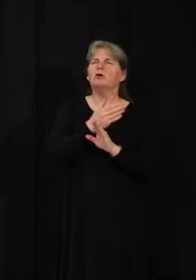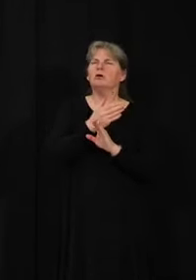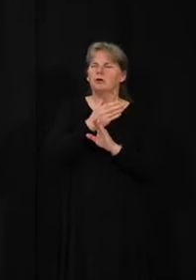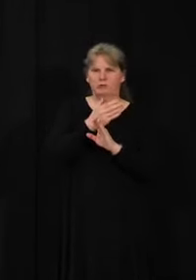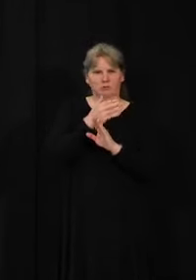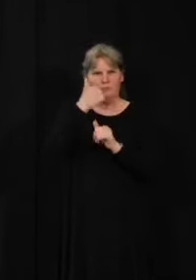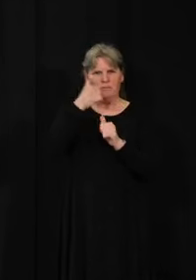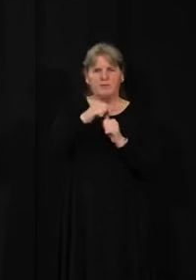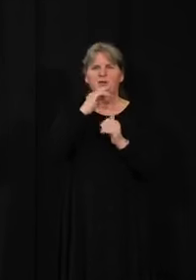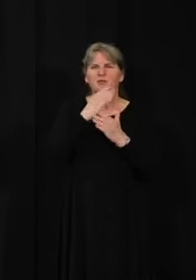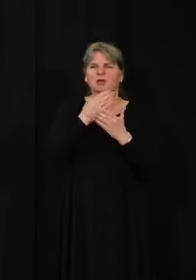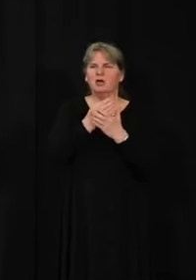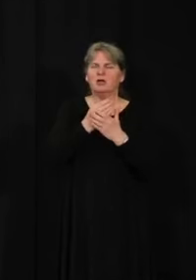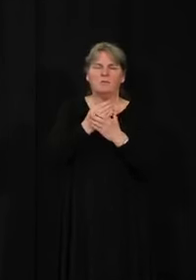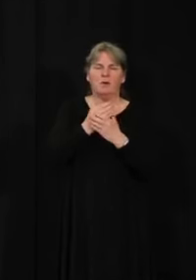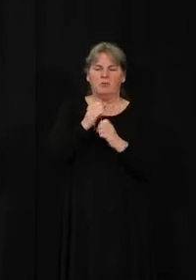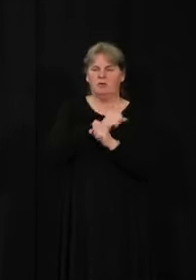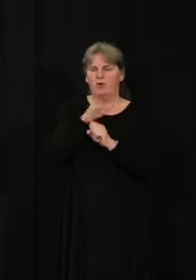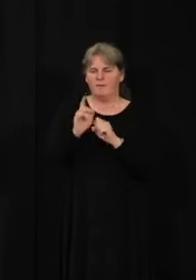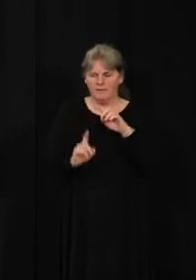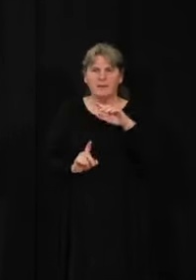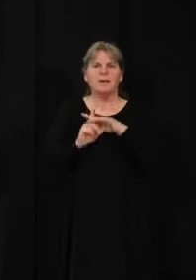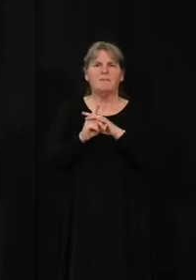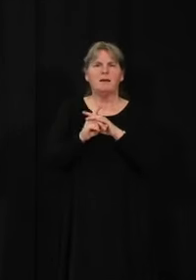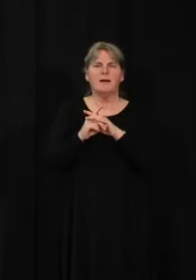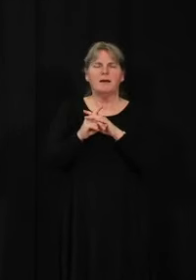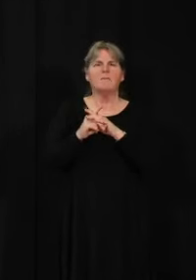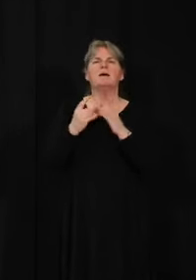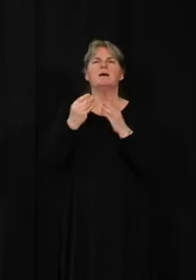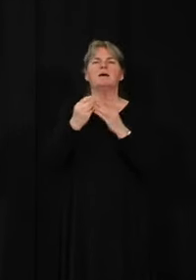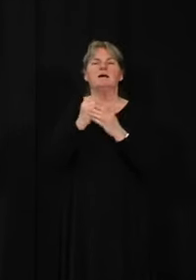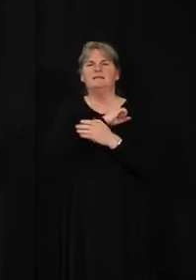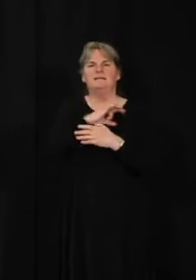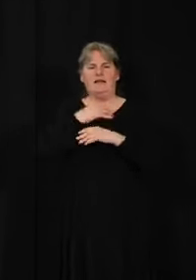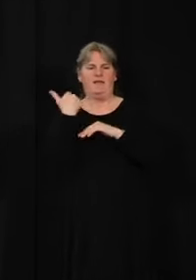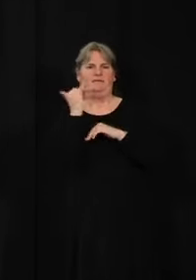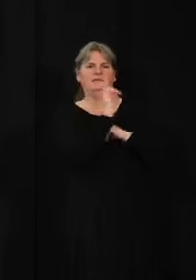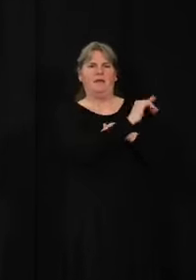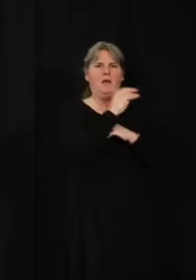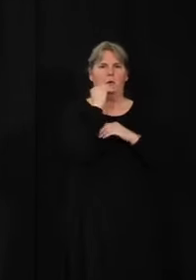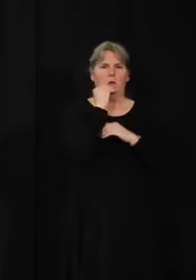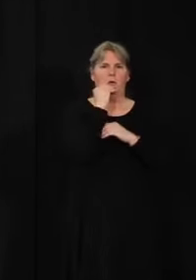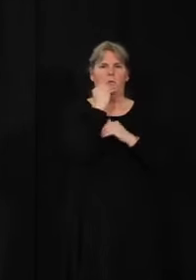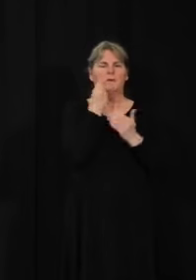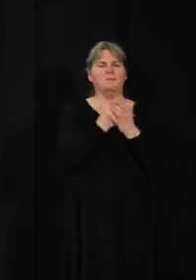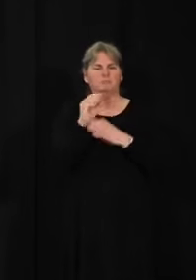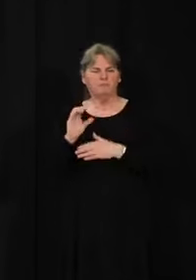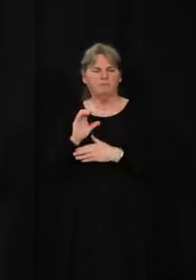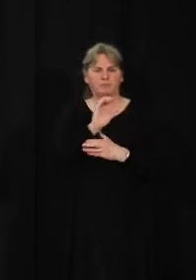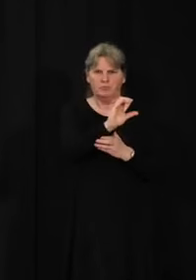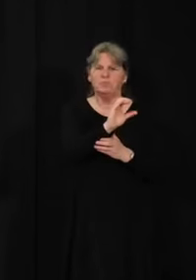were there when COVID first started being a consideration and we will be there to support workers as we get into the next